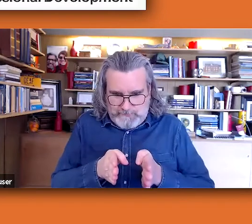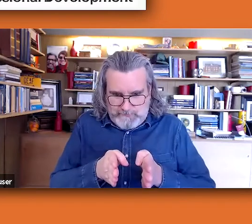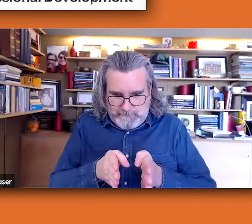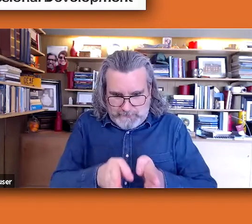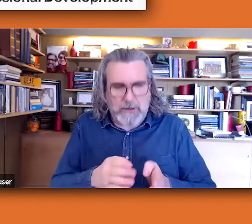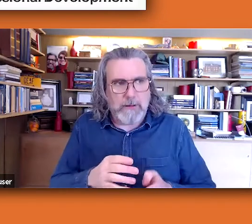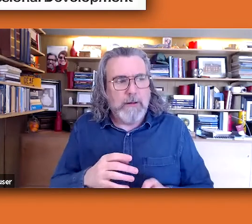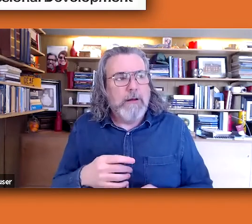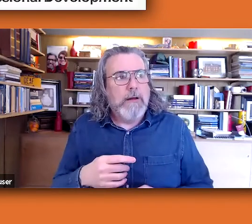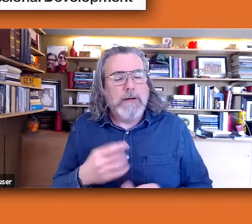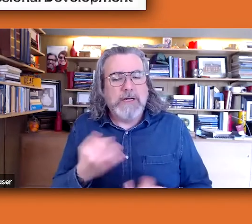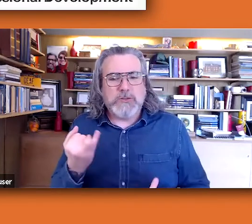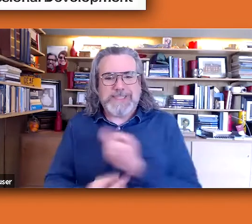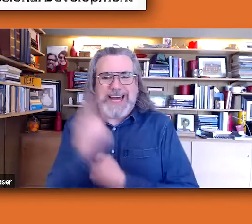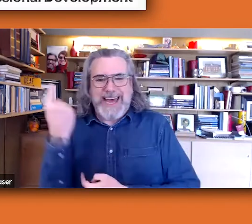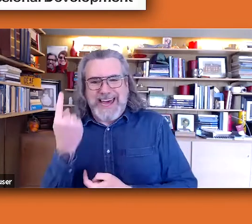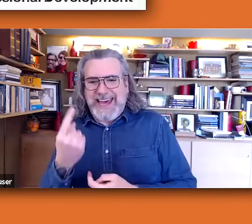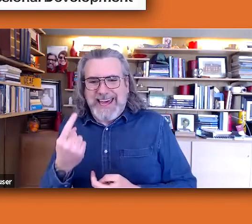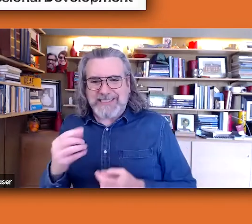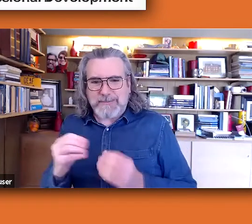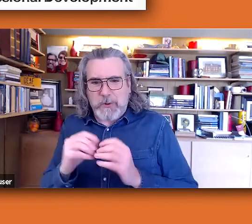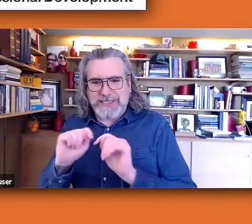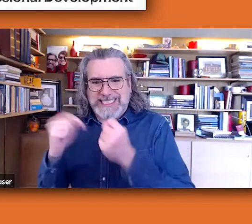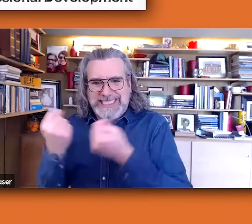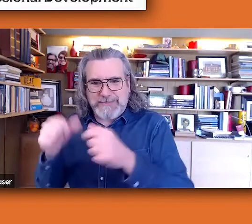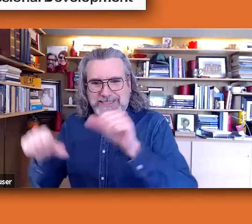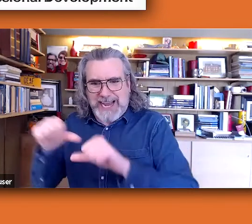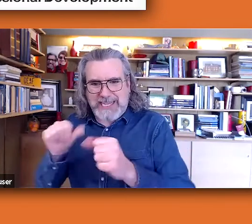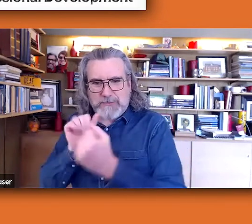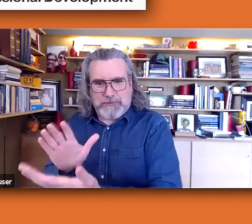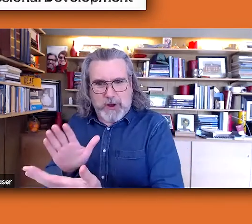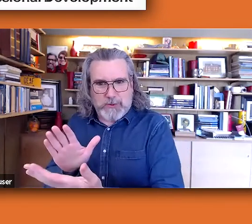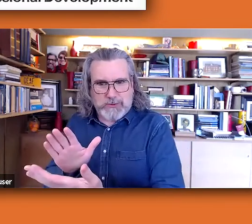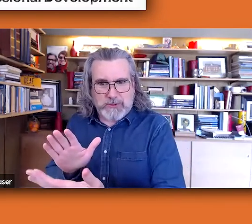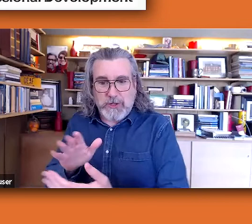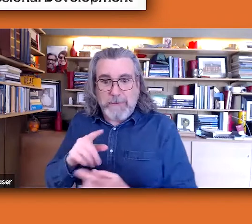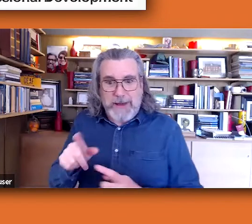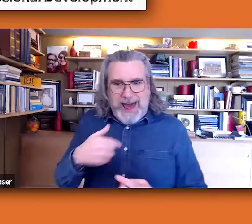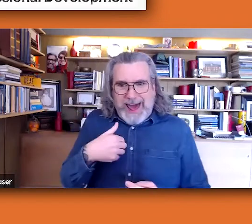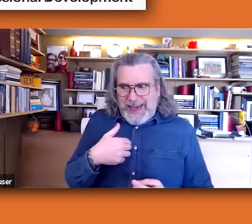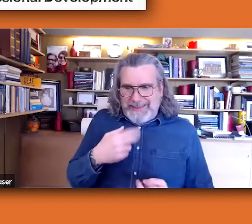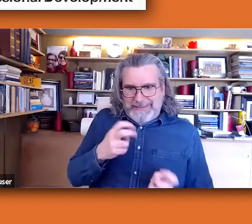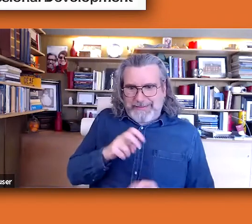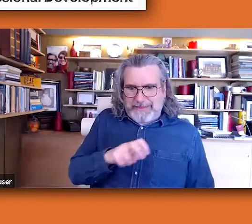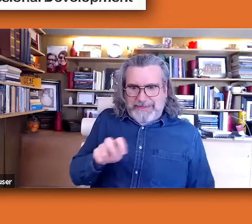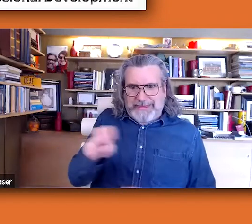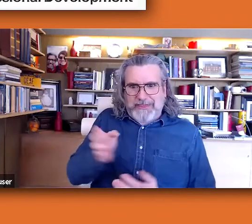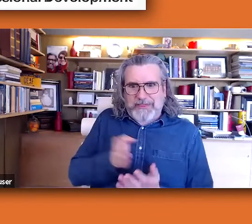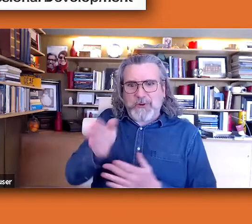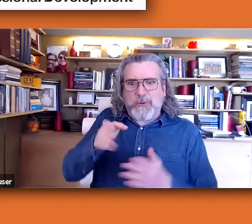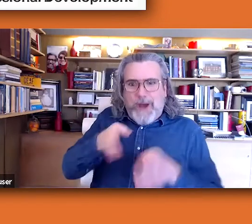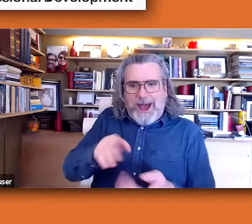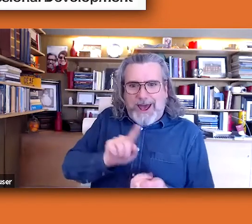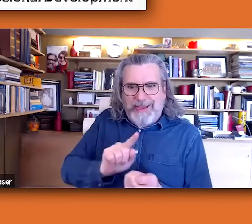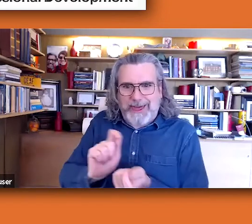to keep that up for the whole-- the entirety of your career. And now there's a different approach, and I seem to have